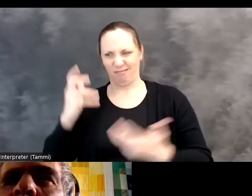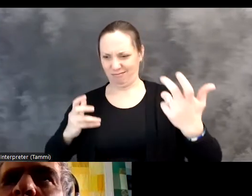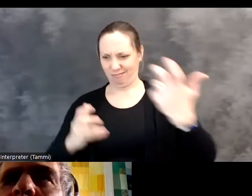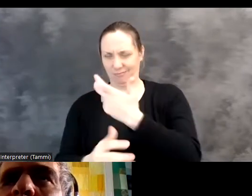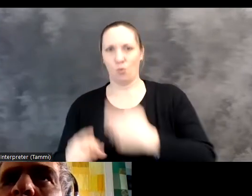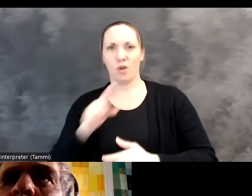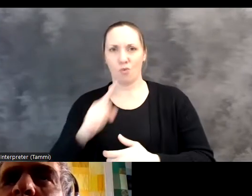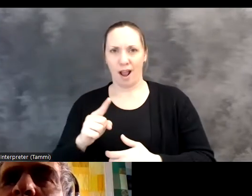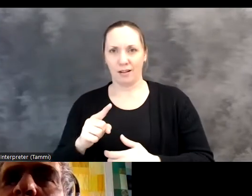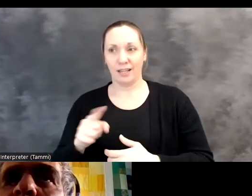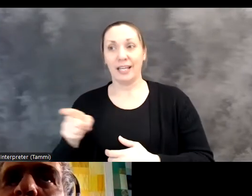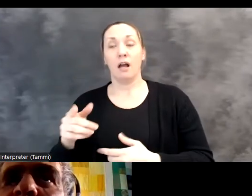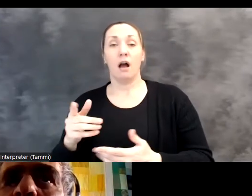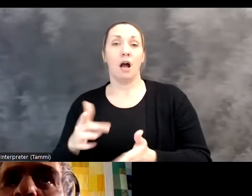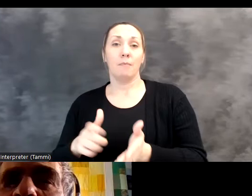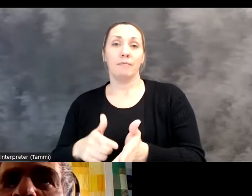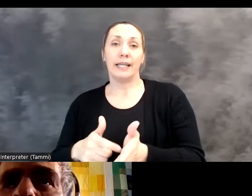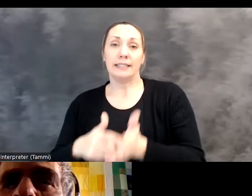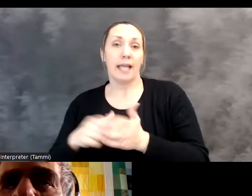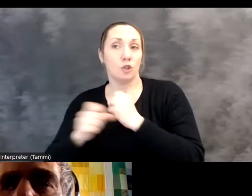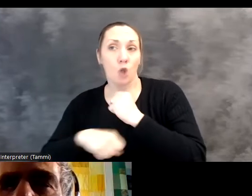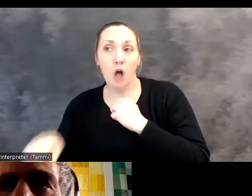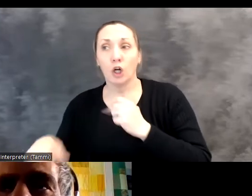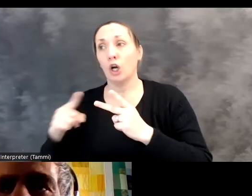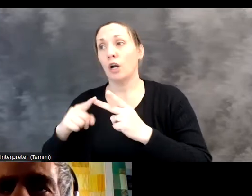appalling, the reporting is completely out of whack with the